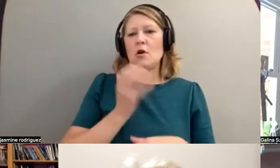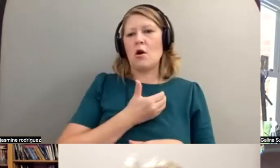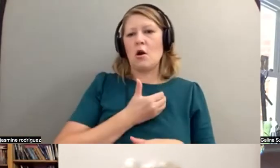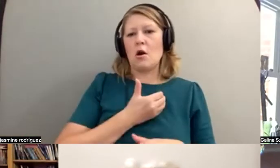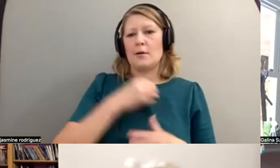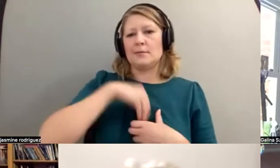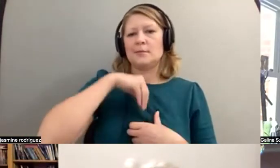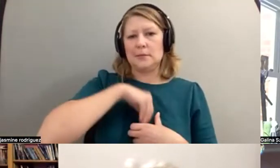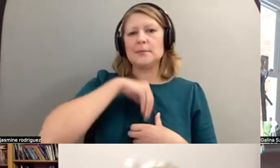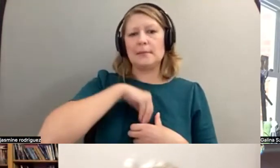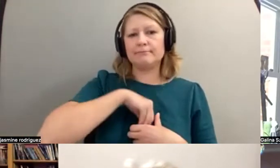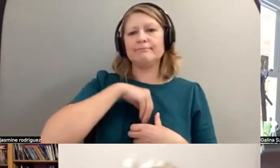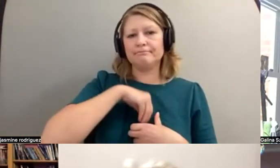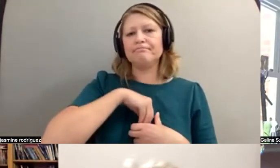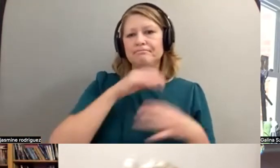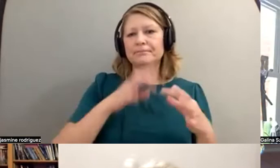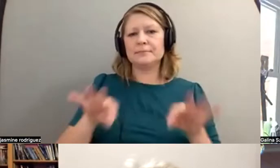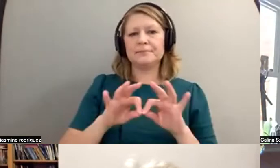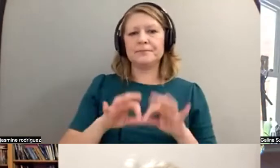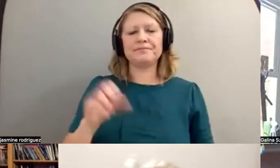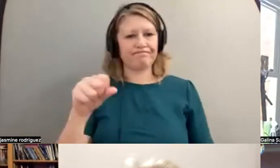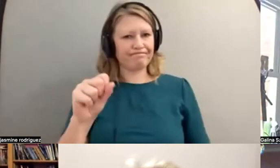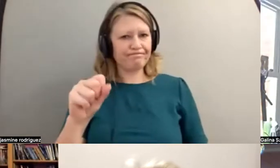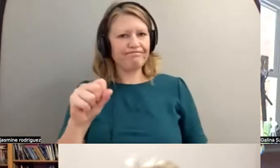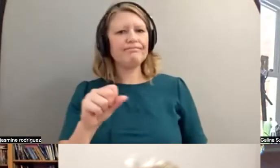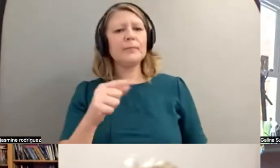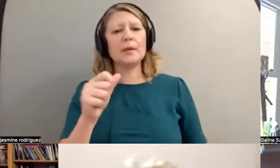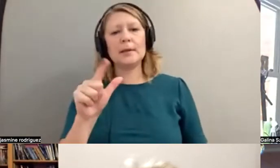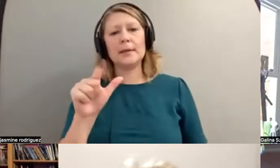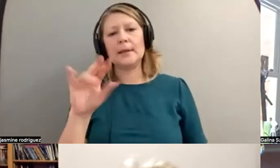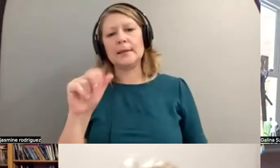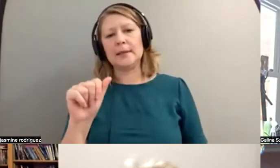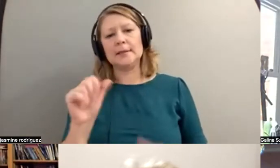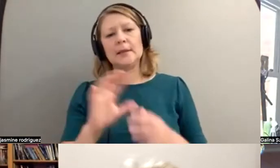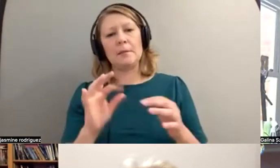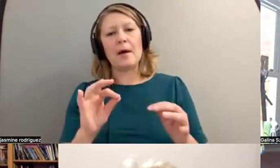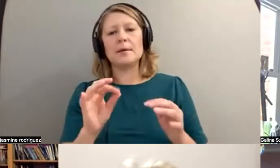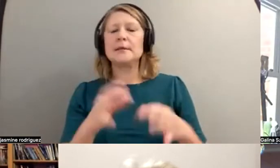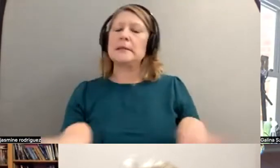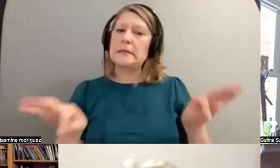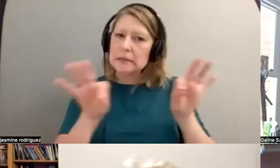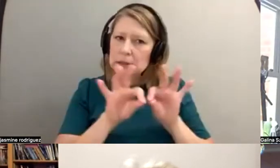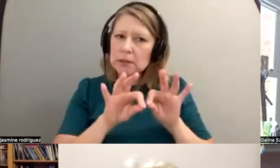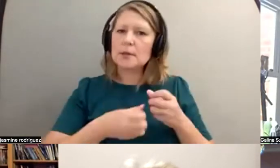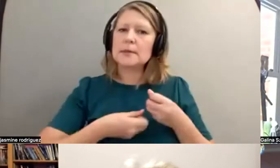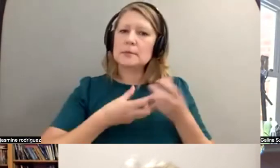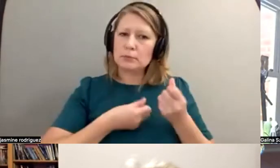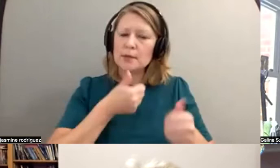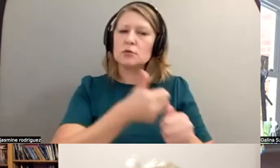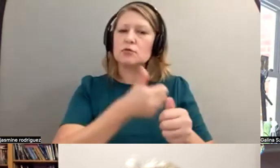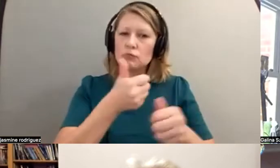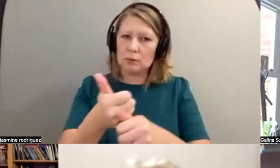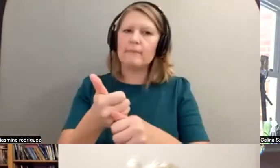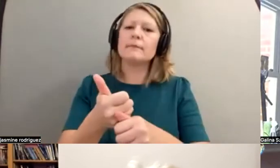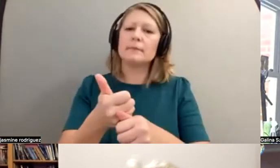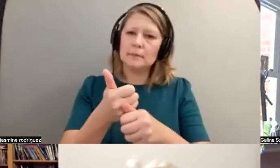it's an essential to express yourself for anyone. And that helps us to express yourself, ourselves.